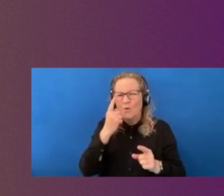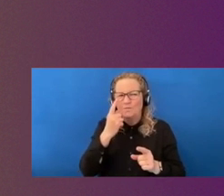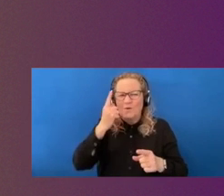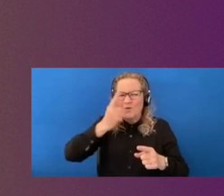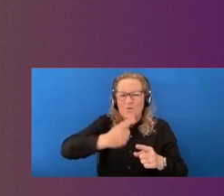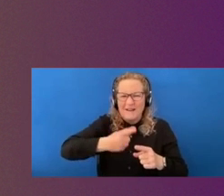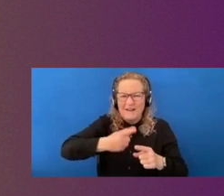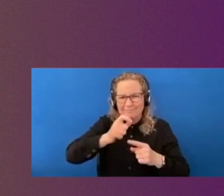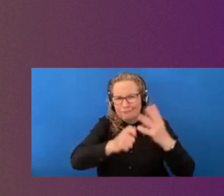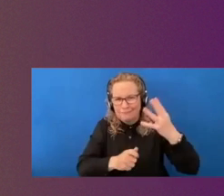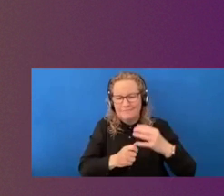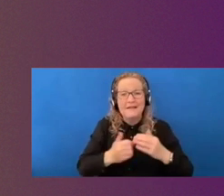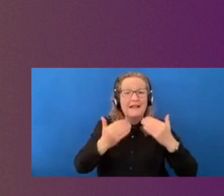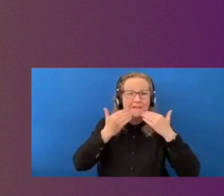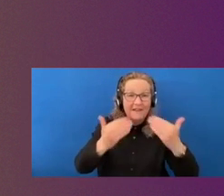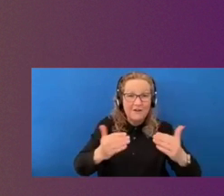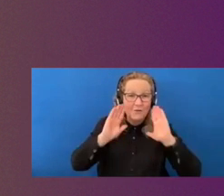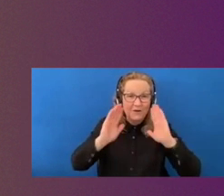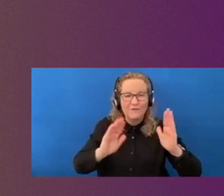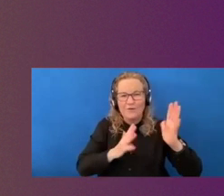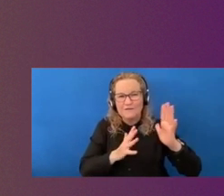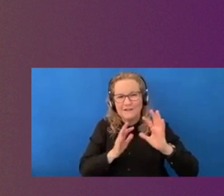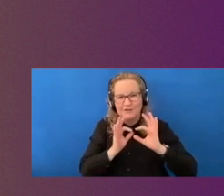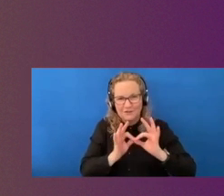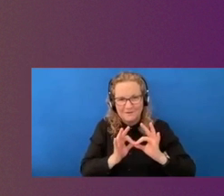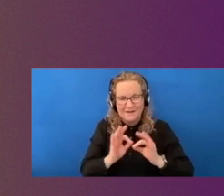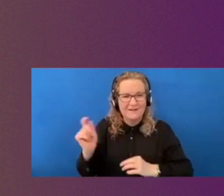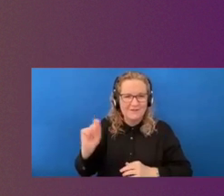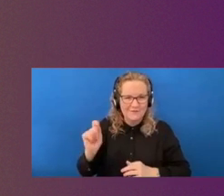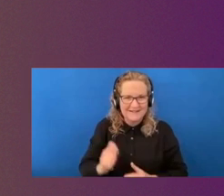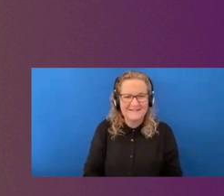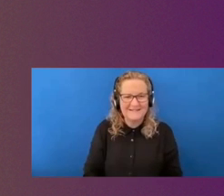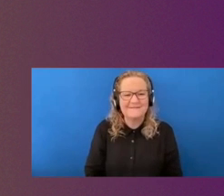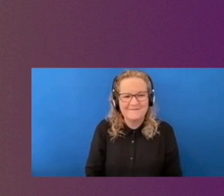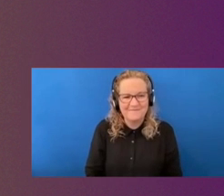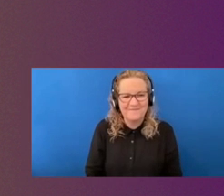to our wonderful Auslan interpreter Therese Lewis and of course a huge